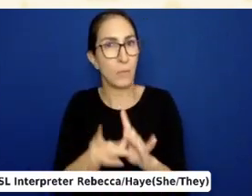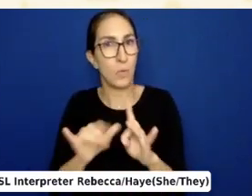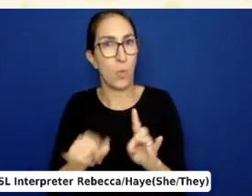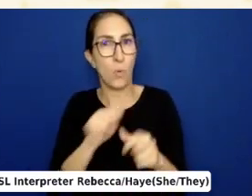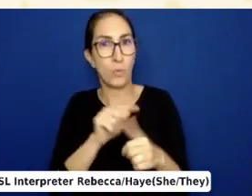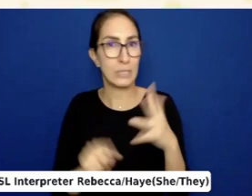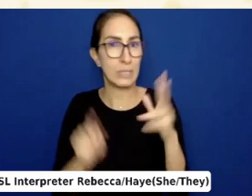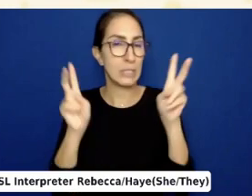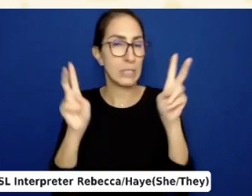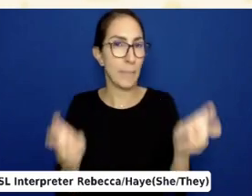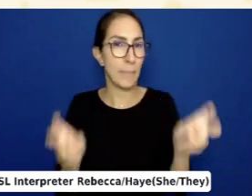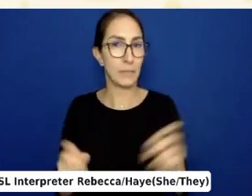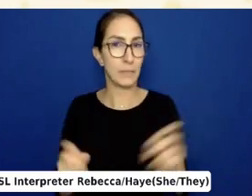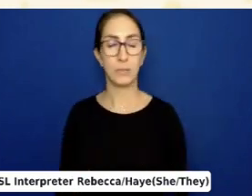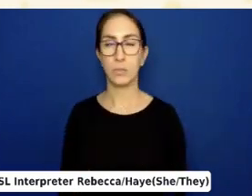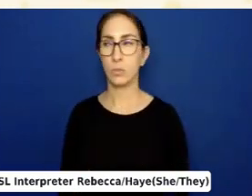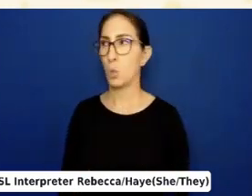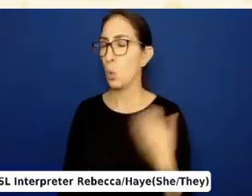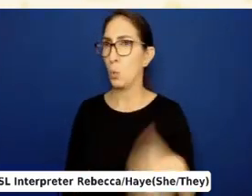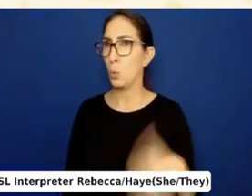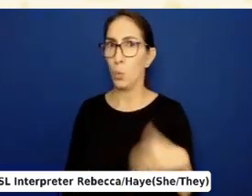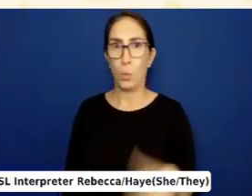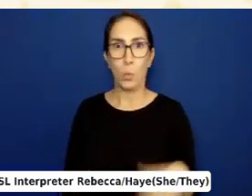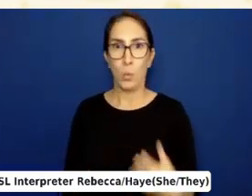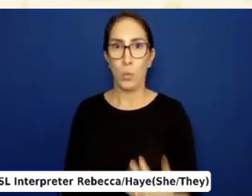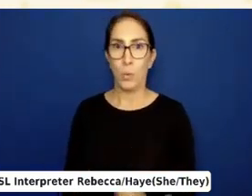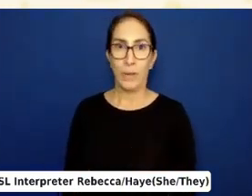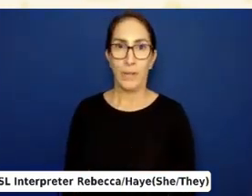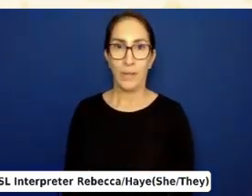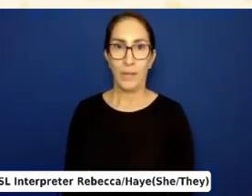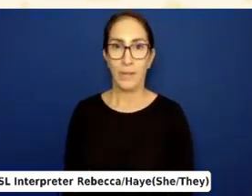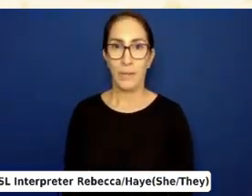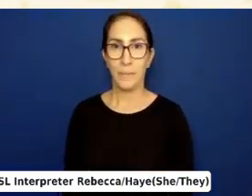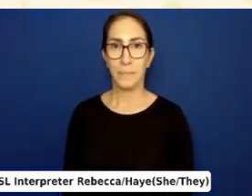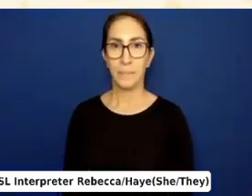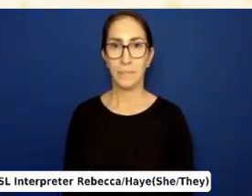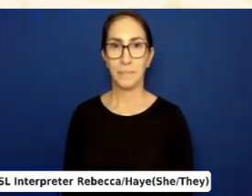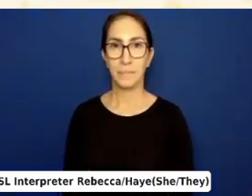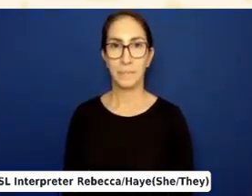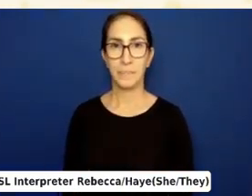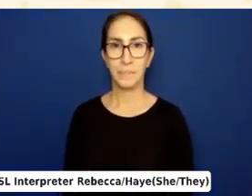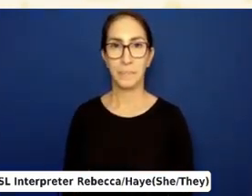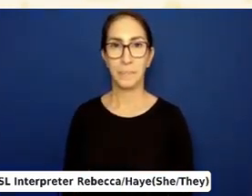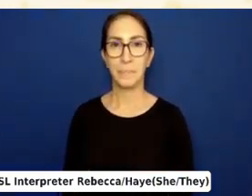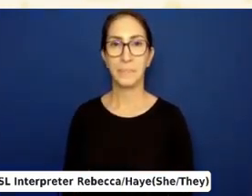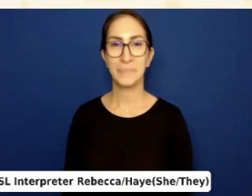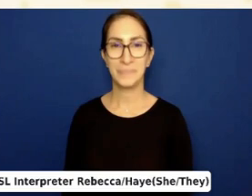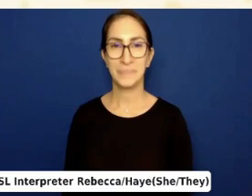Oh, my God. This is sweet. OK. [chuckles]